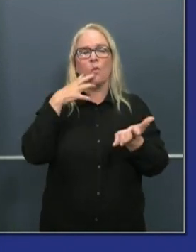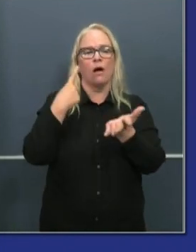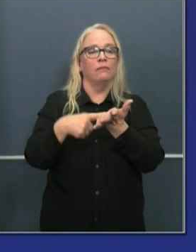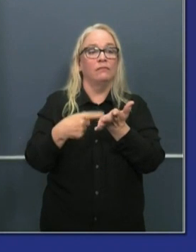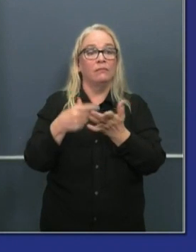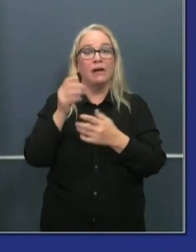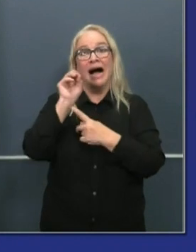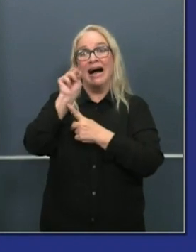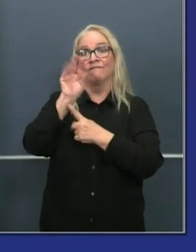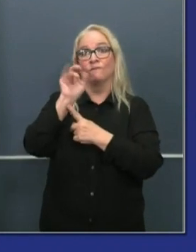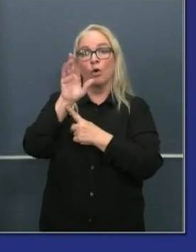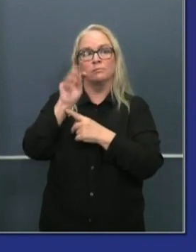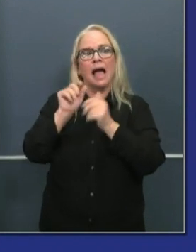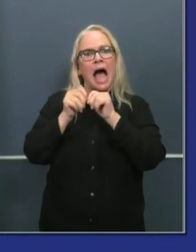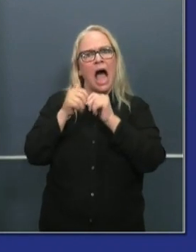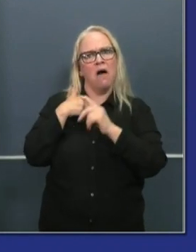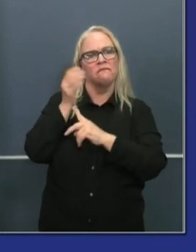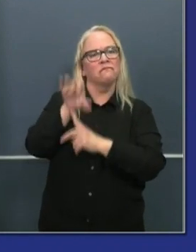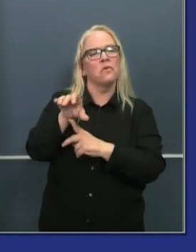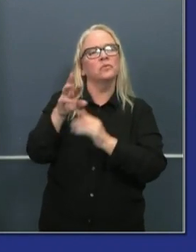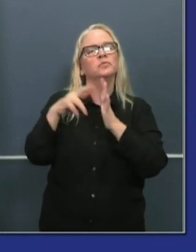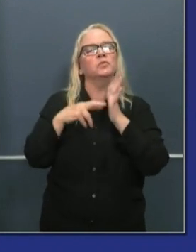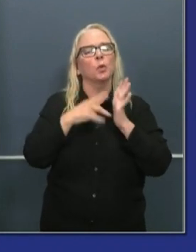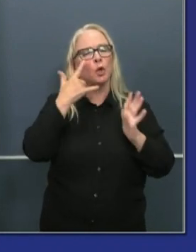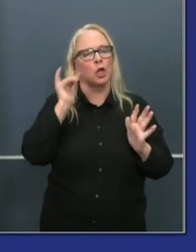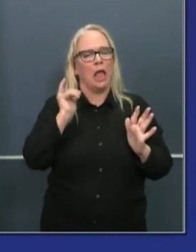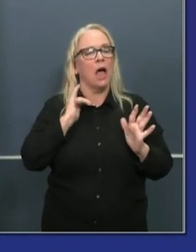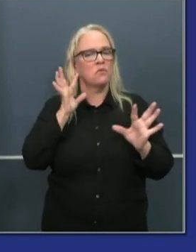YOUR WEEKEND FESTIVITIES AND CONSIDER THE THREE BULLET POINTS WE HAVE HERE. ACCORDINGLY, I REFERENCE THE